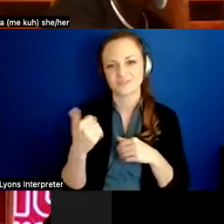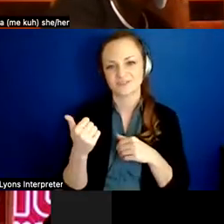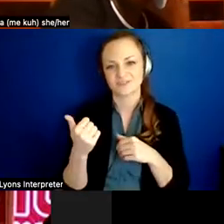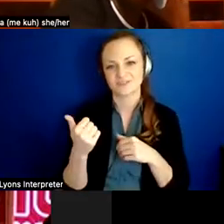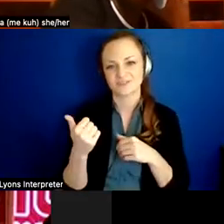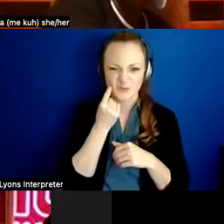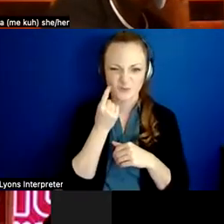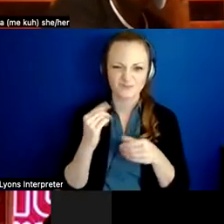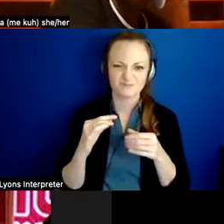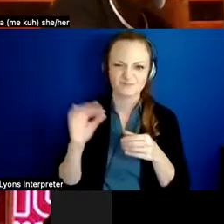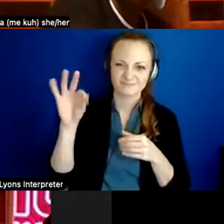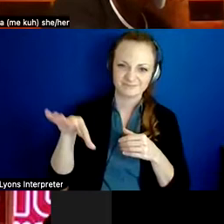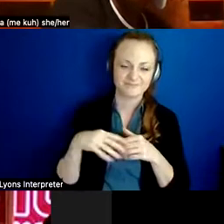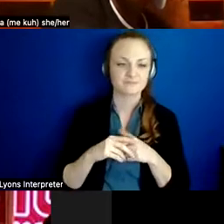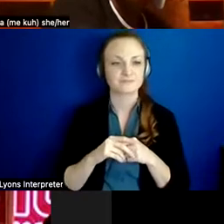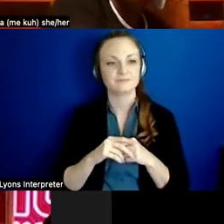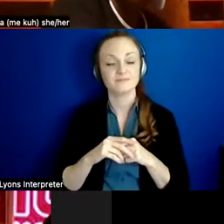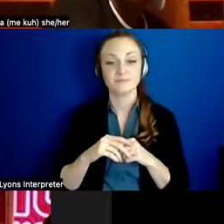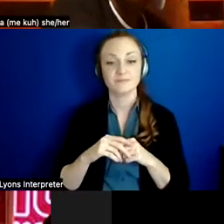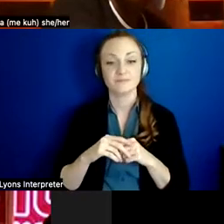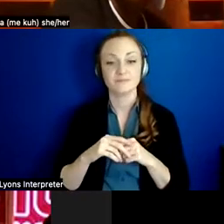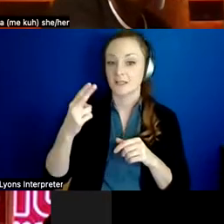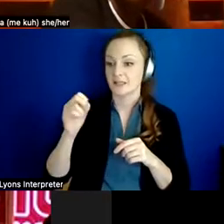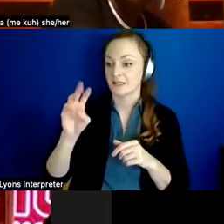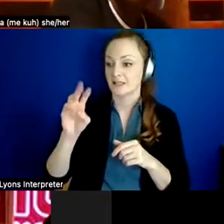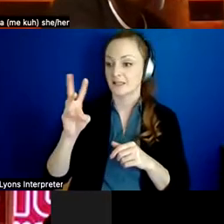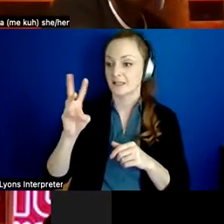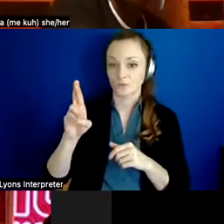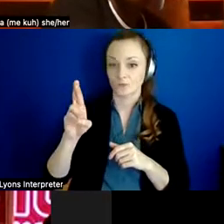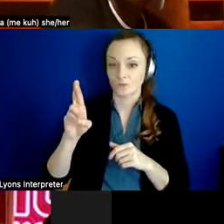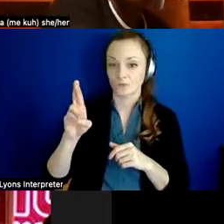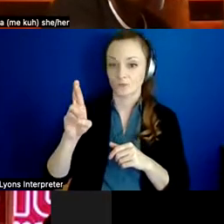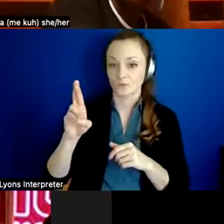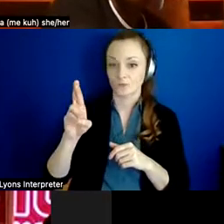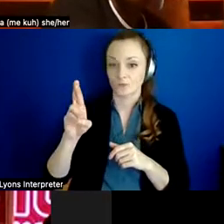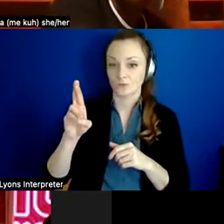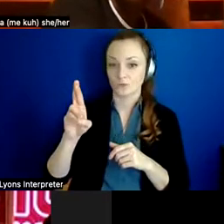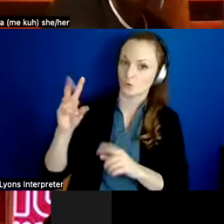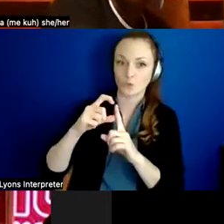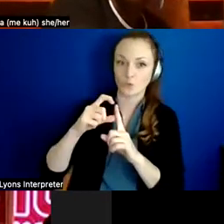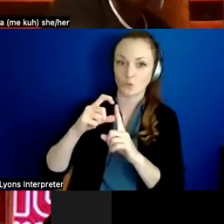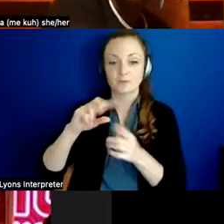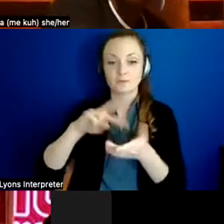20:13:46 So the word for Egypt in Hebrew is meets crying, meets, crying, Okay.